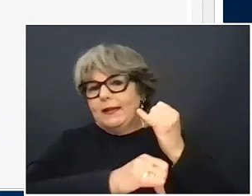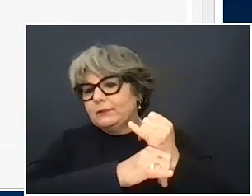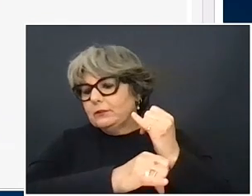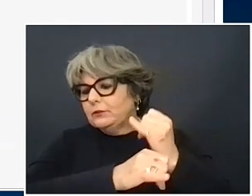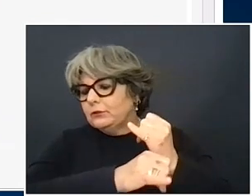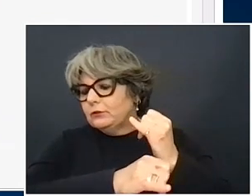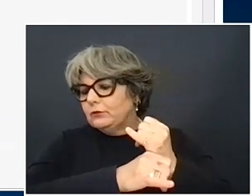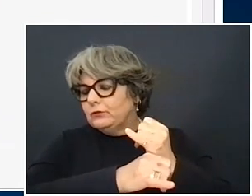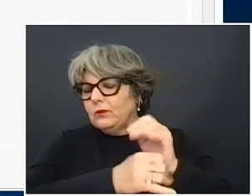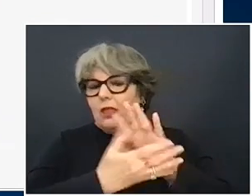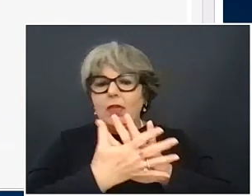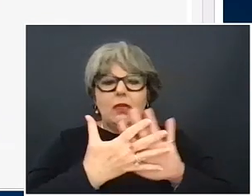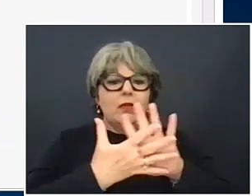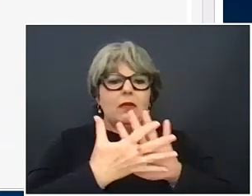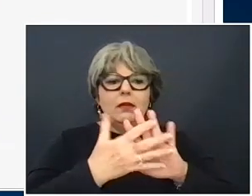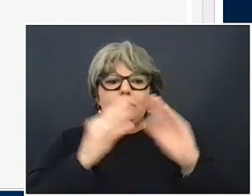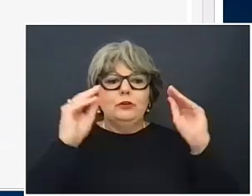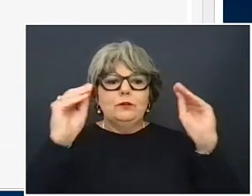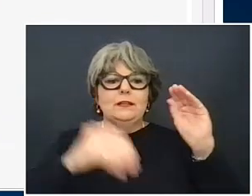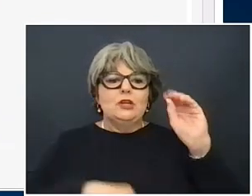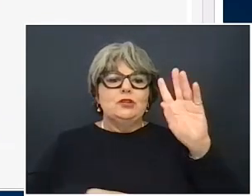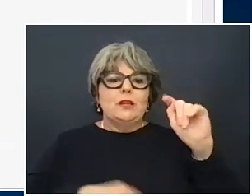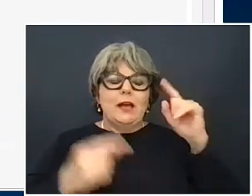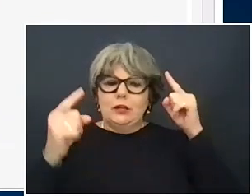teach out agreement as part of its plan.